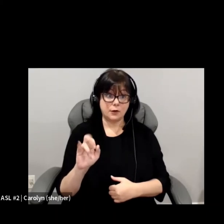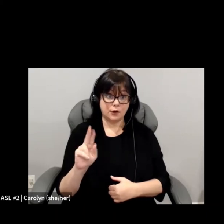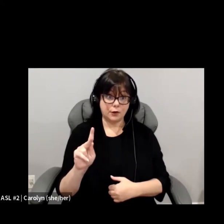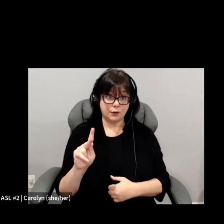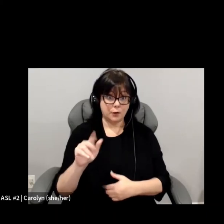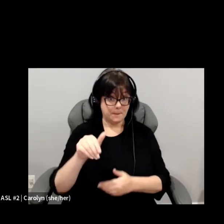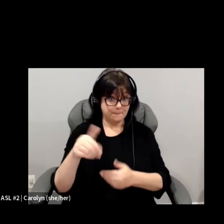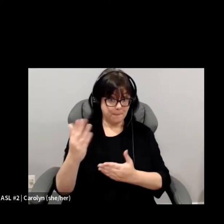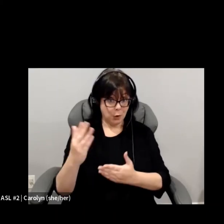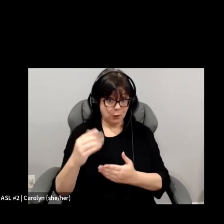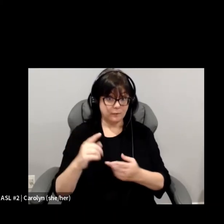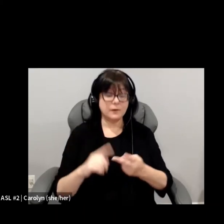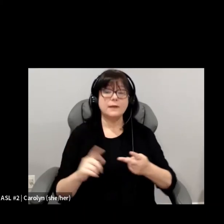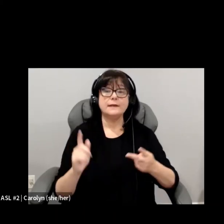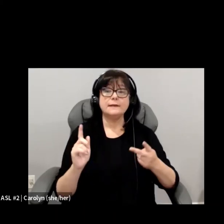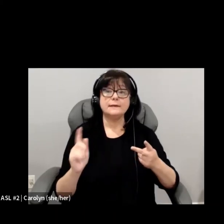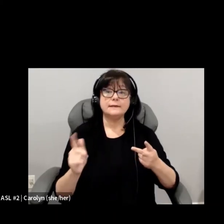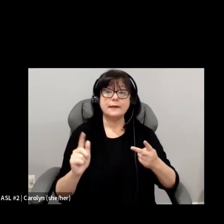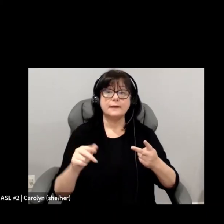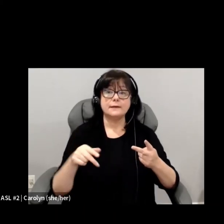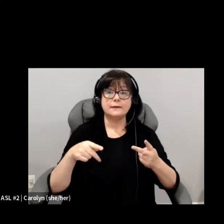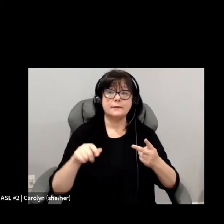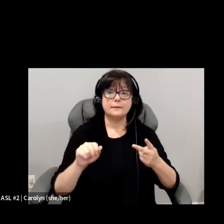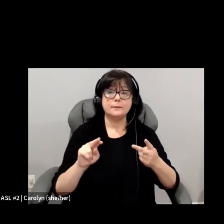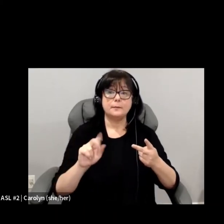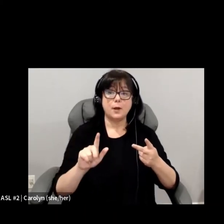Douglas Waxman : GREAT, THANK YOU.